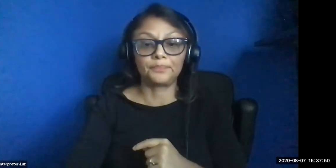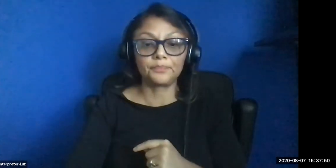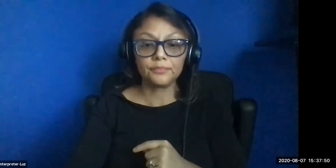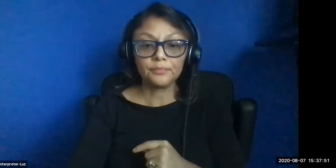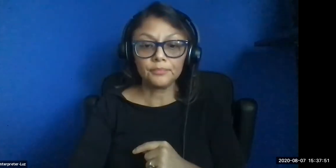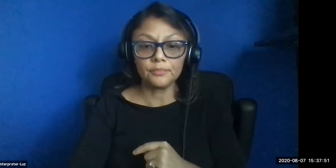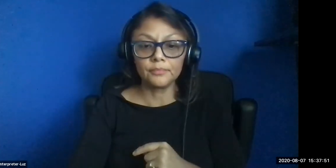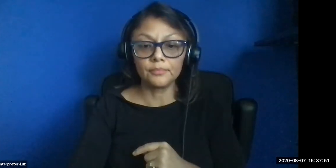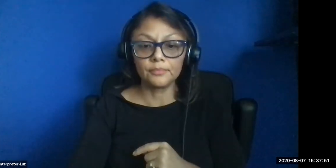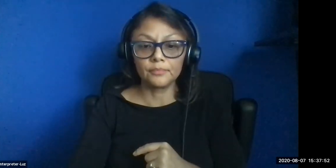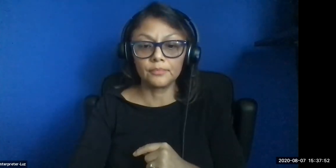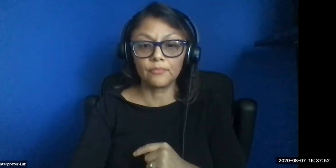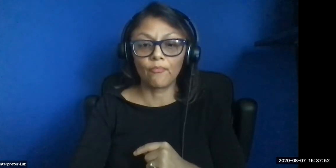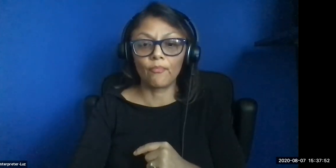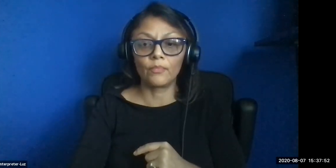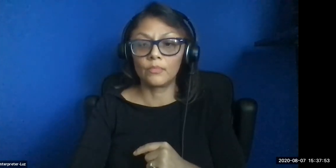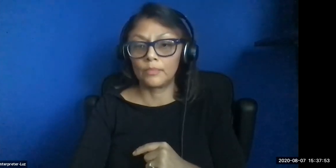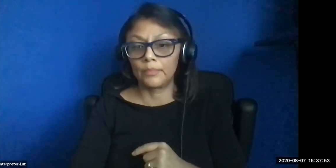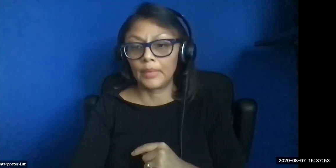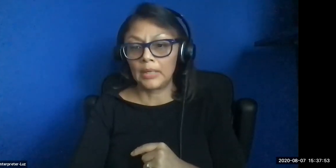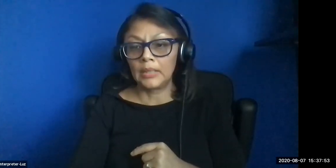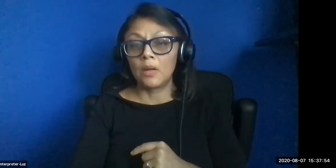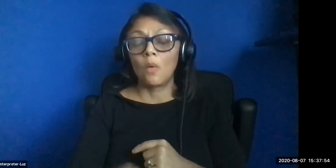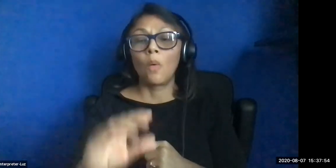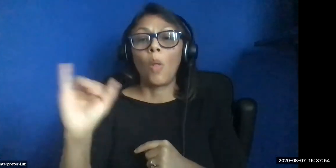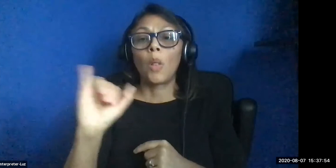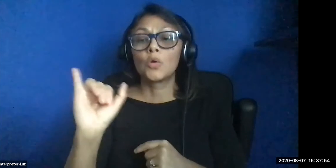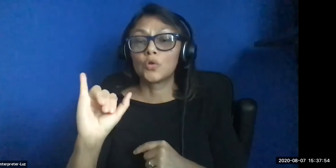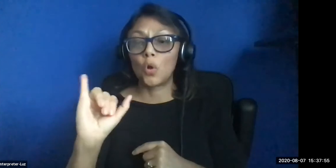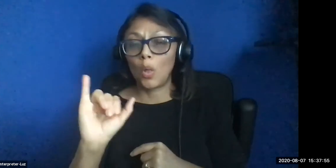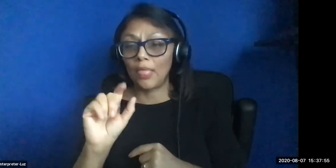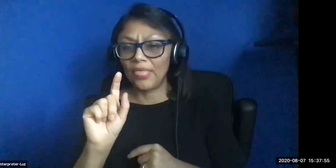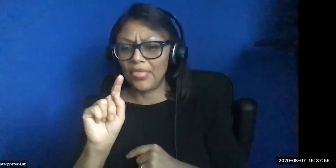Channelle Charest: Is there. And then if you the take care program is still running.